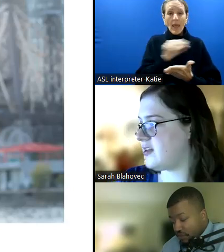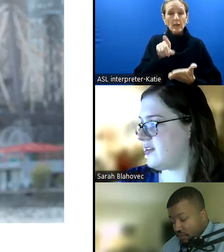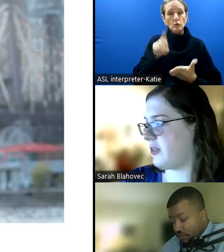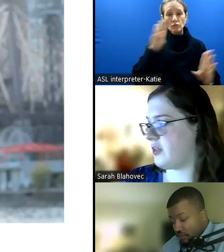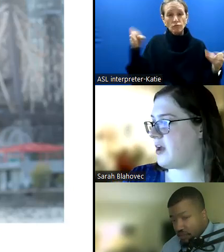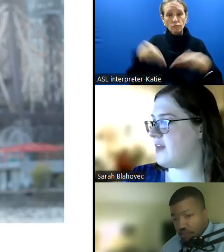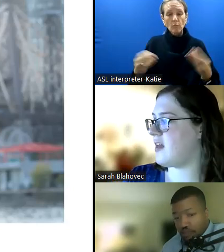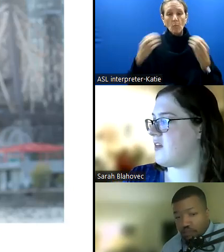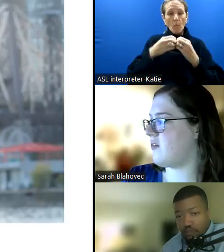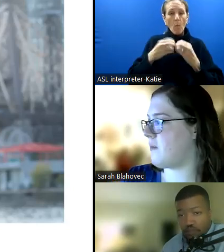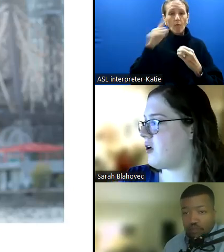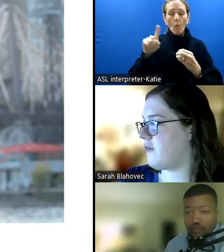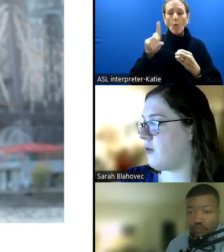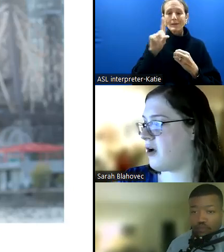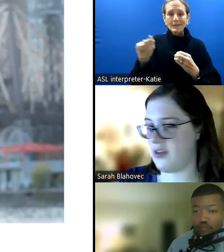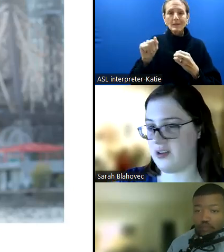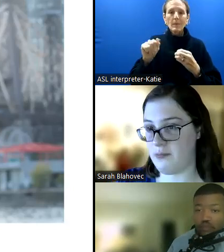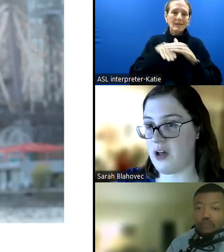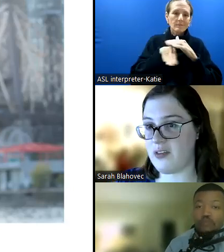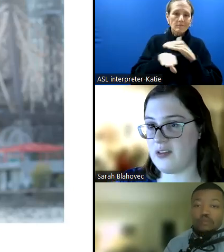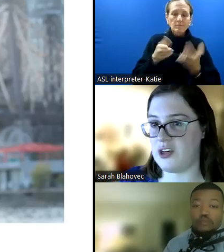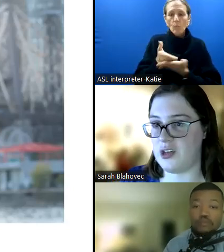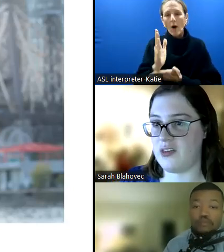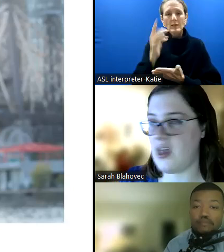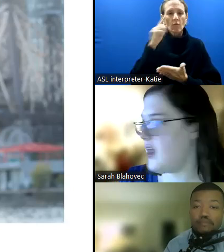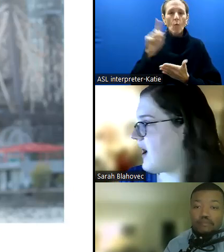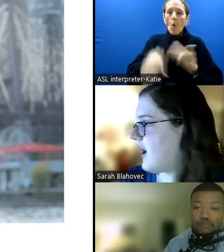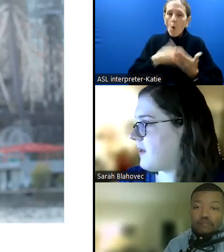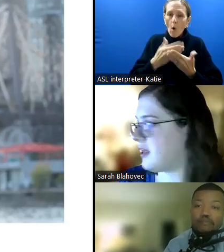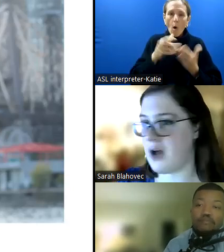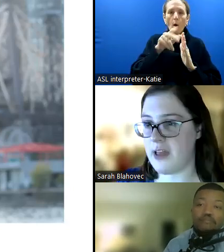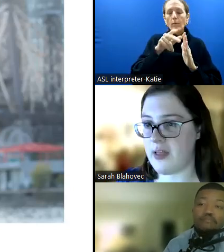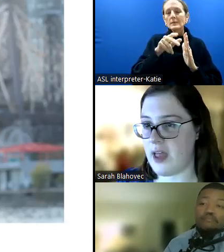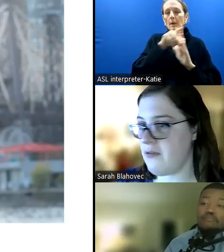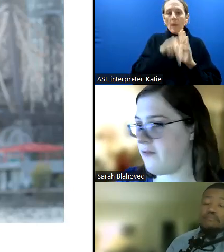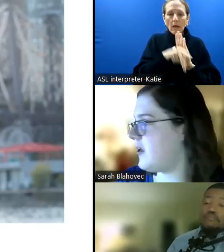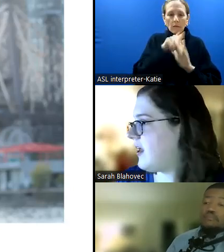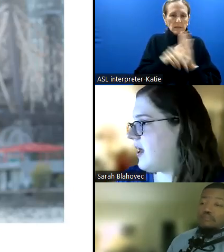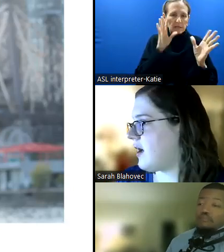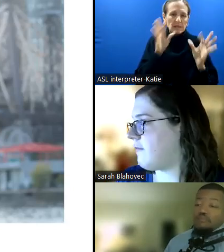and disability rights as a part of all policy decisions in public life.